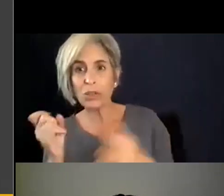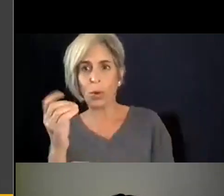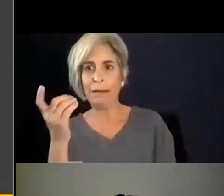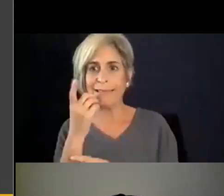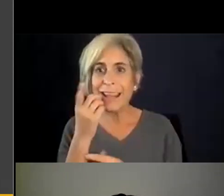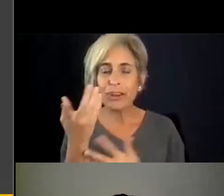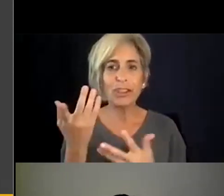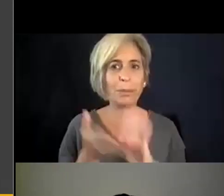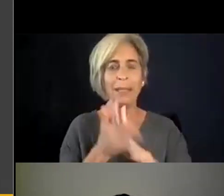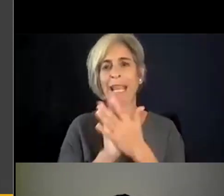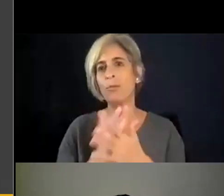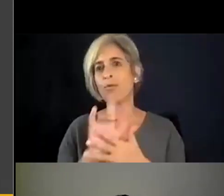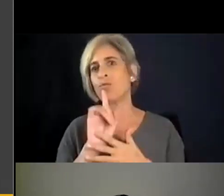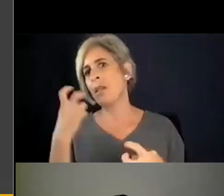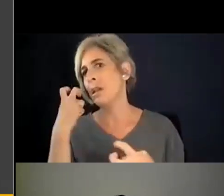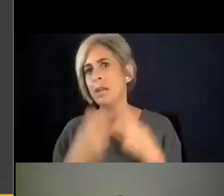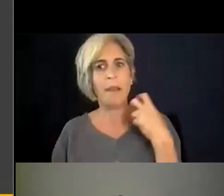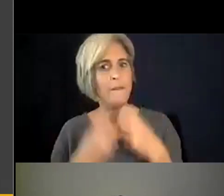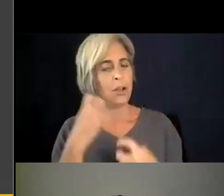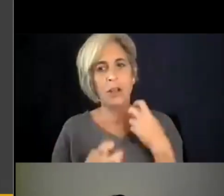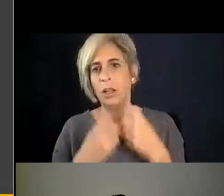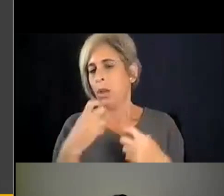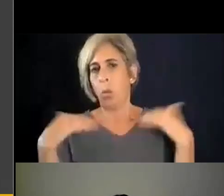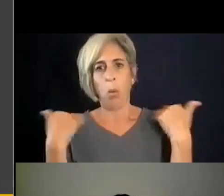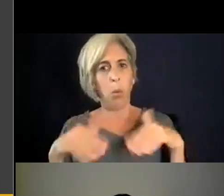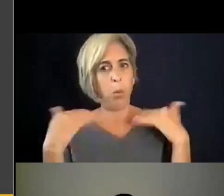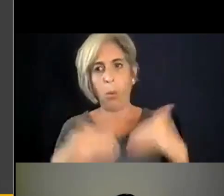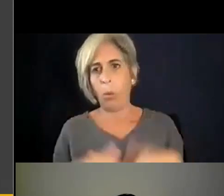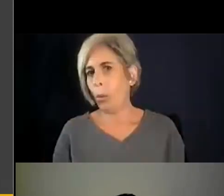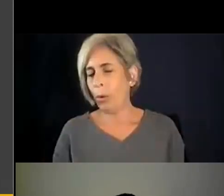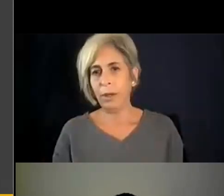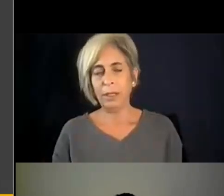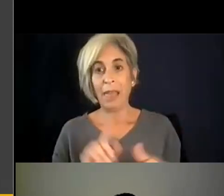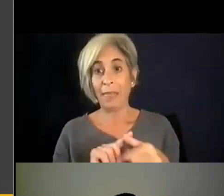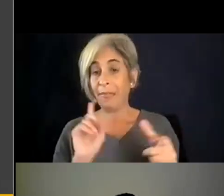extremely difficult to navigate. It was at this point that I could no